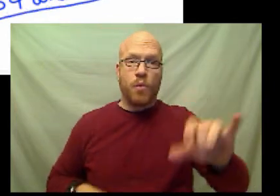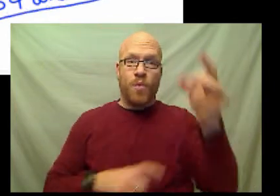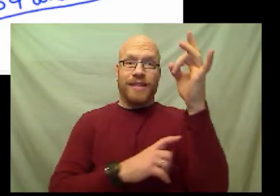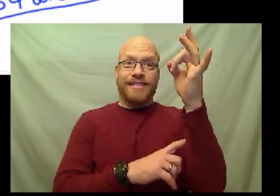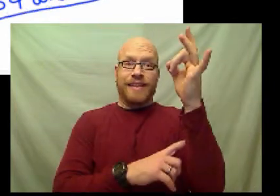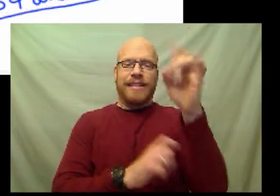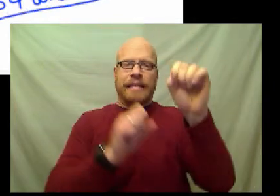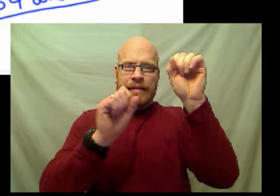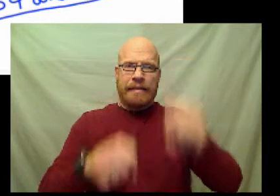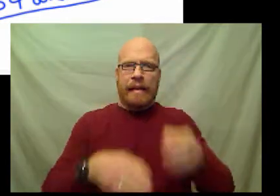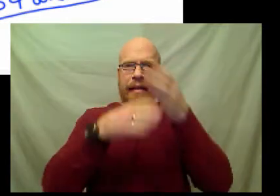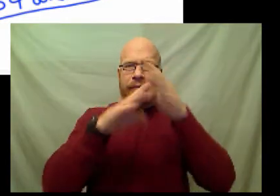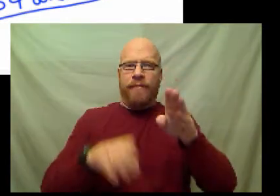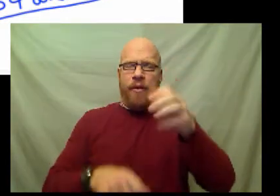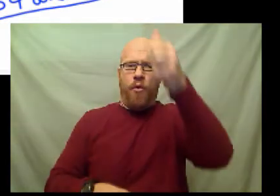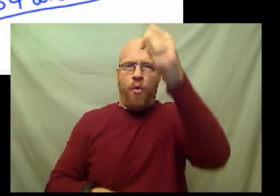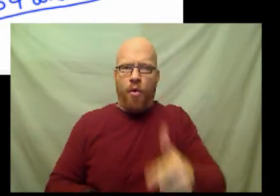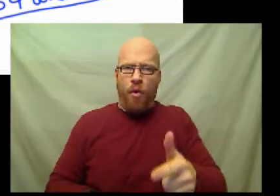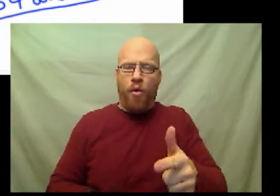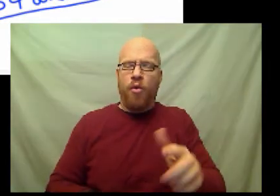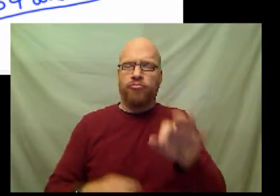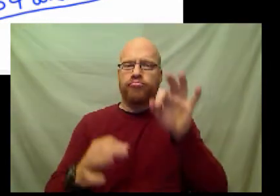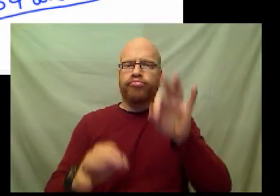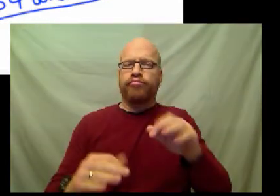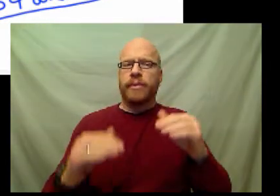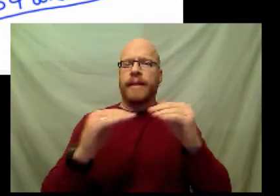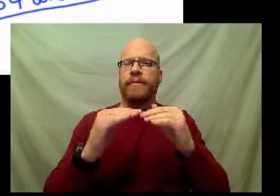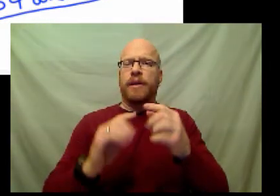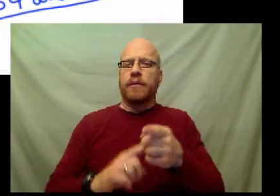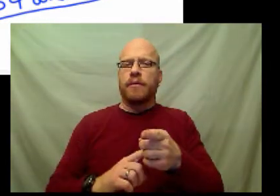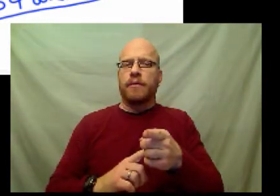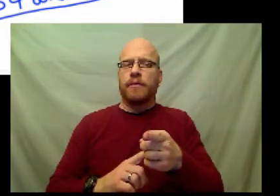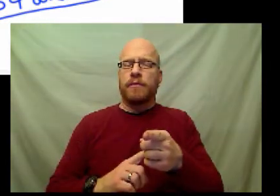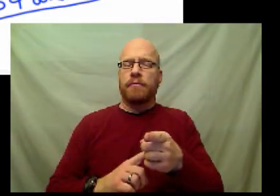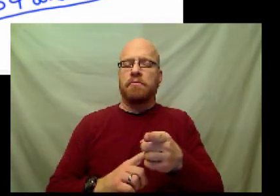Okay. Now 18 can divide all of these numbers evenly,